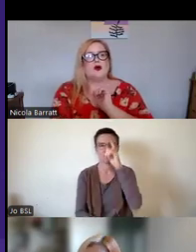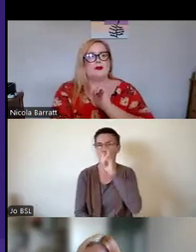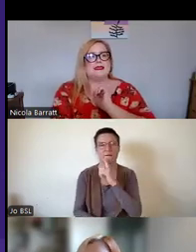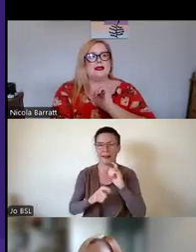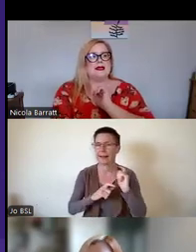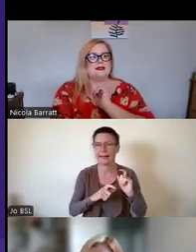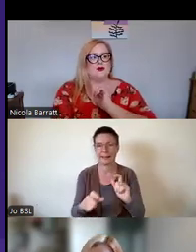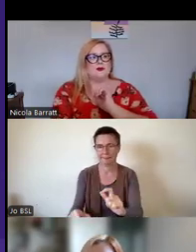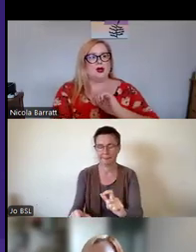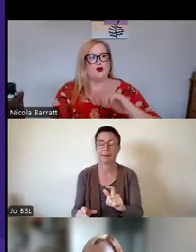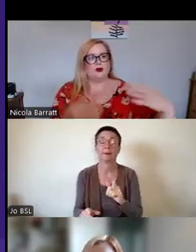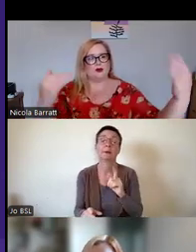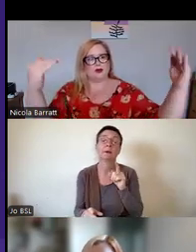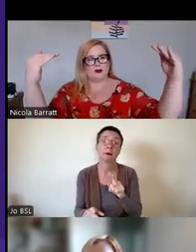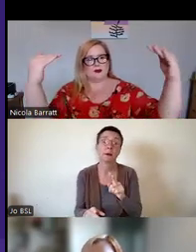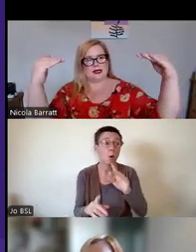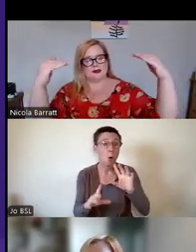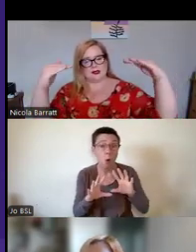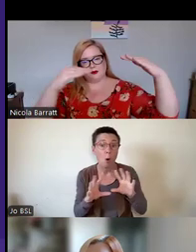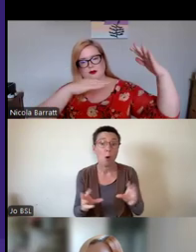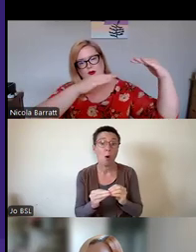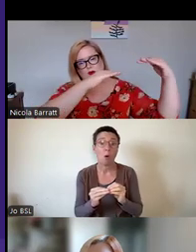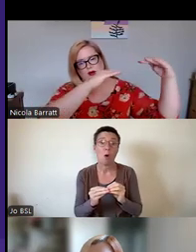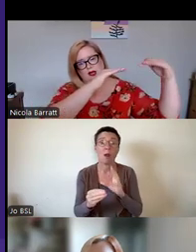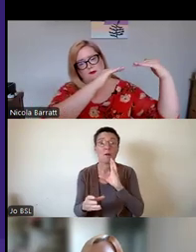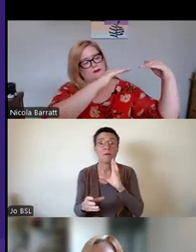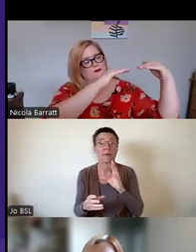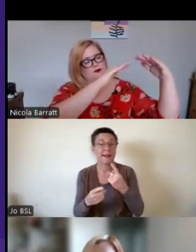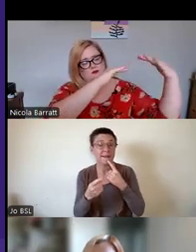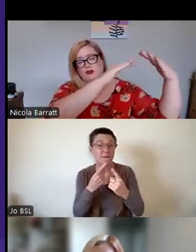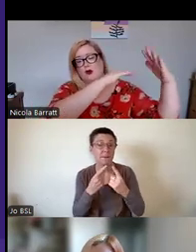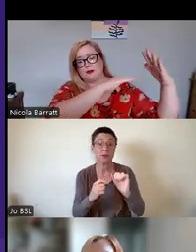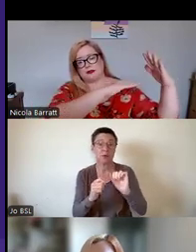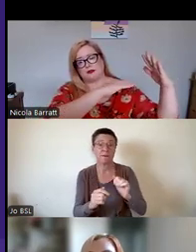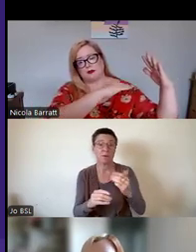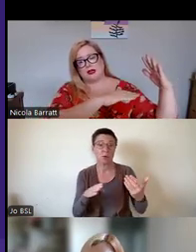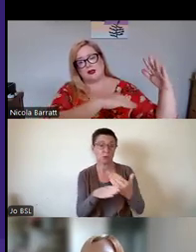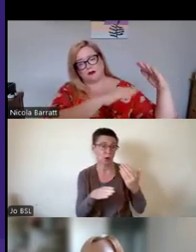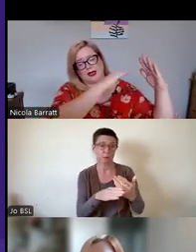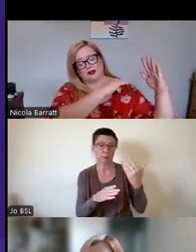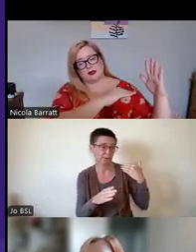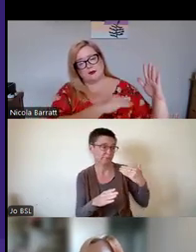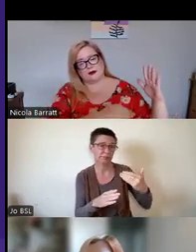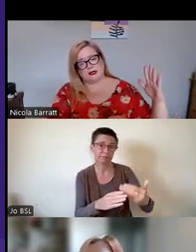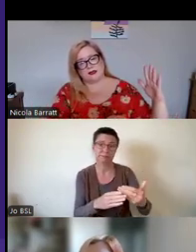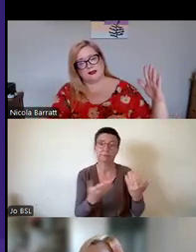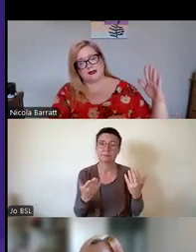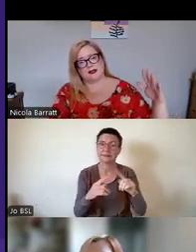What I would say is I would put all of those into your jobs on there, your vocational experience,